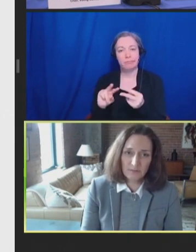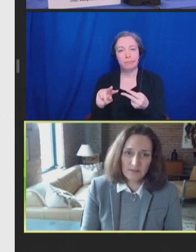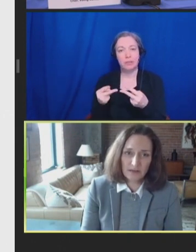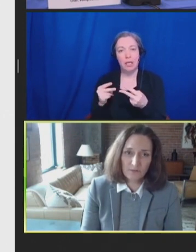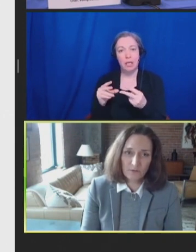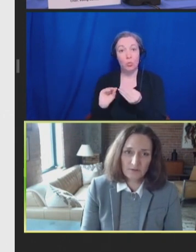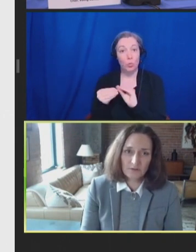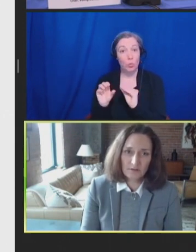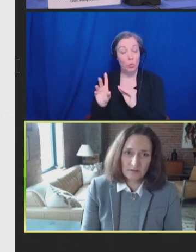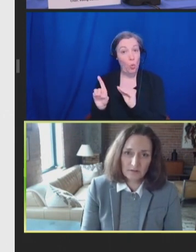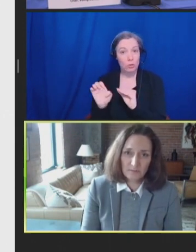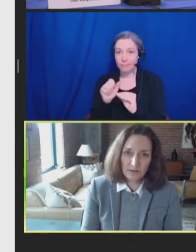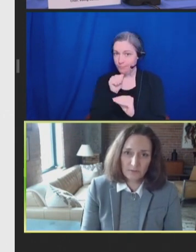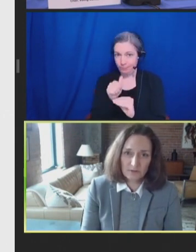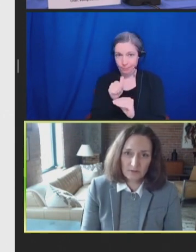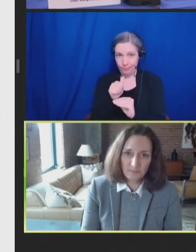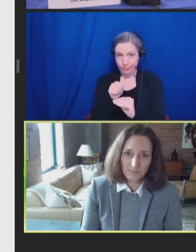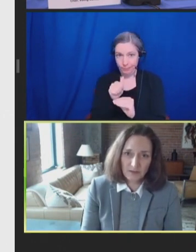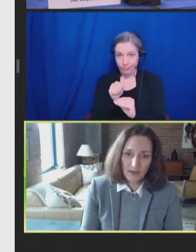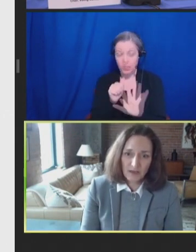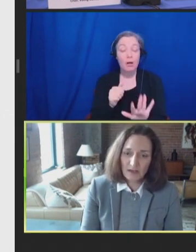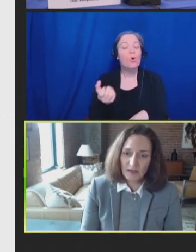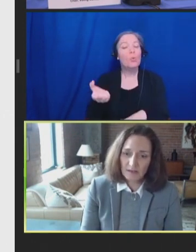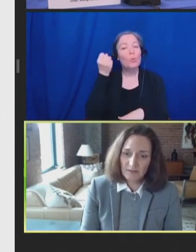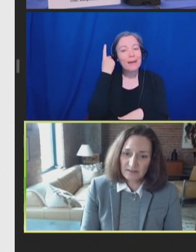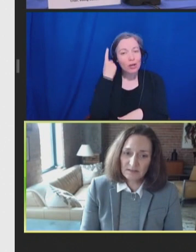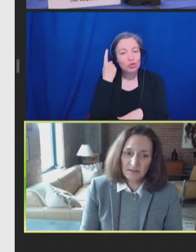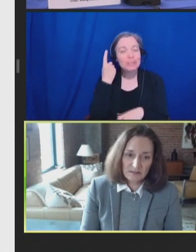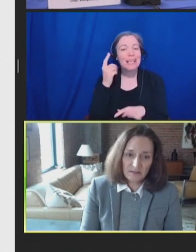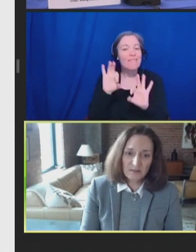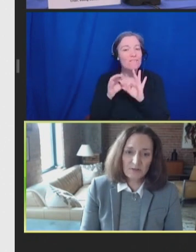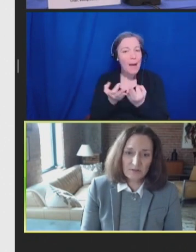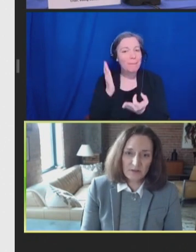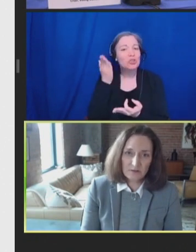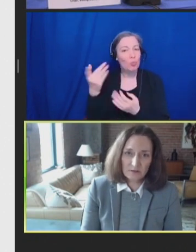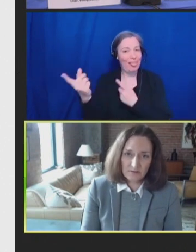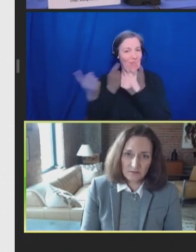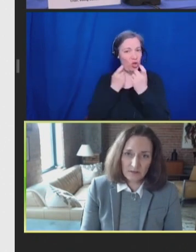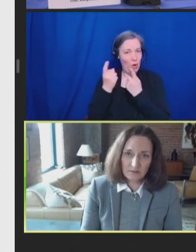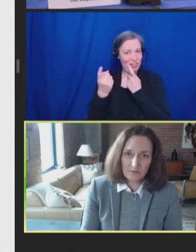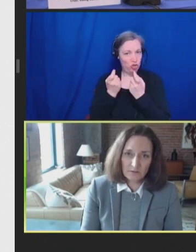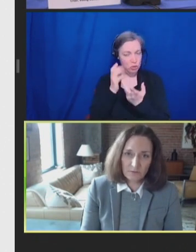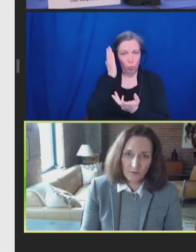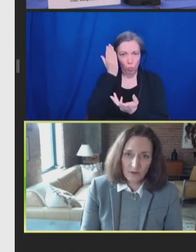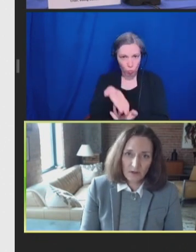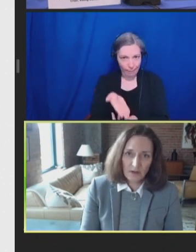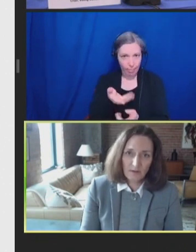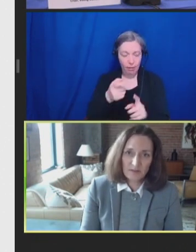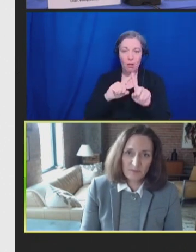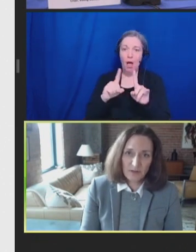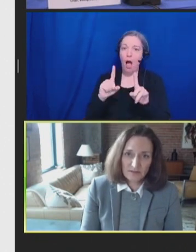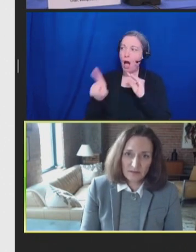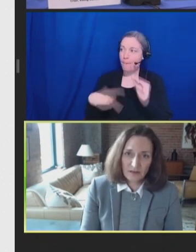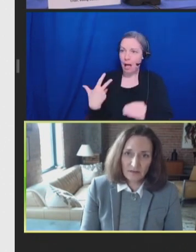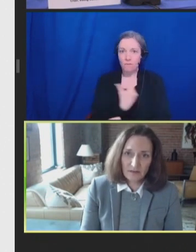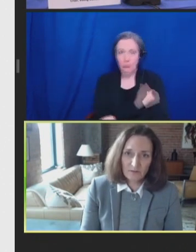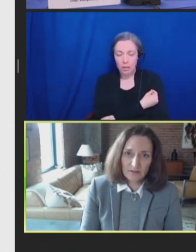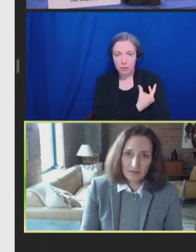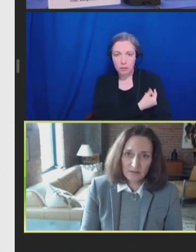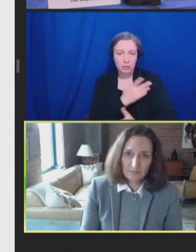that families have questions about vaccines and immunizations and to spend a great